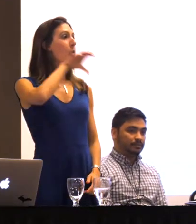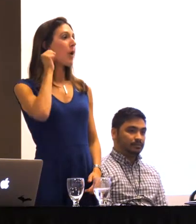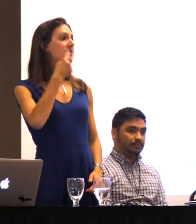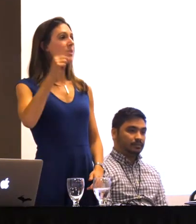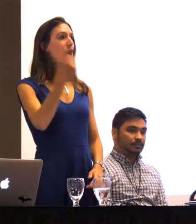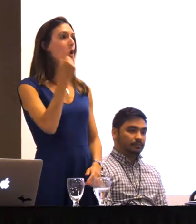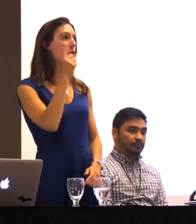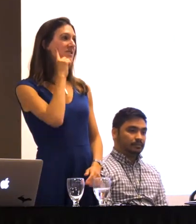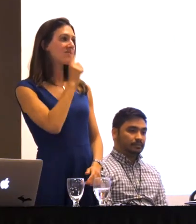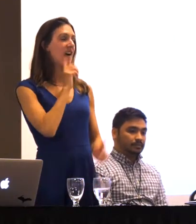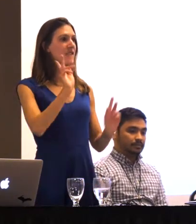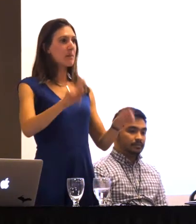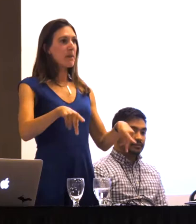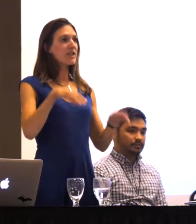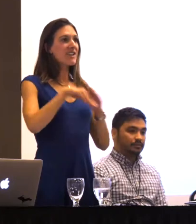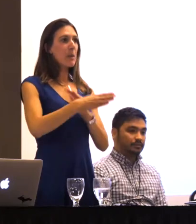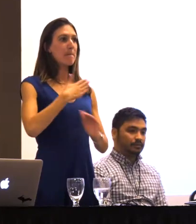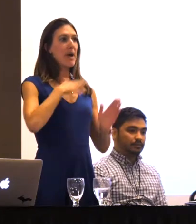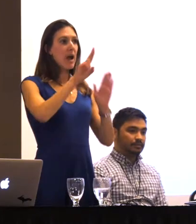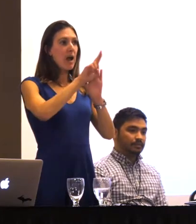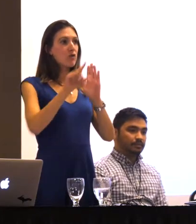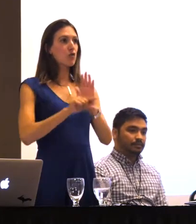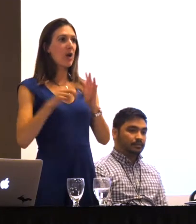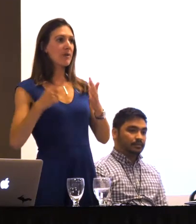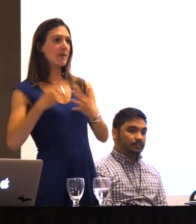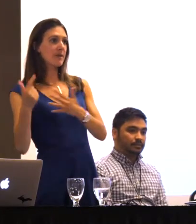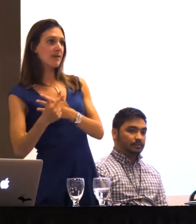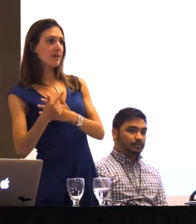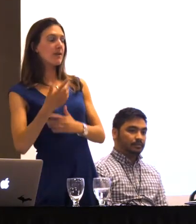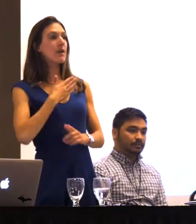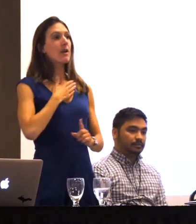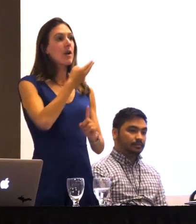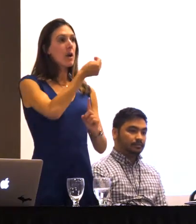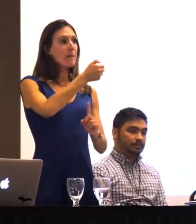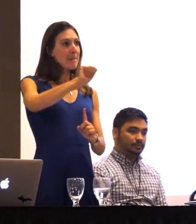I was the only Deaf person in my undergraduate program,